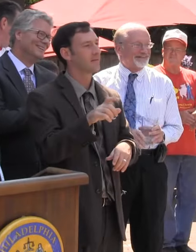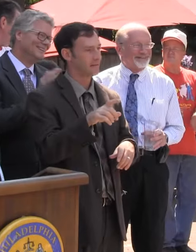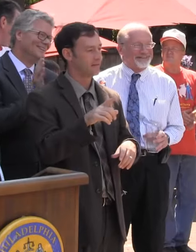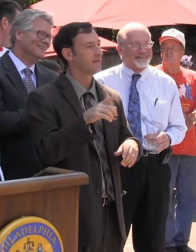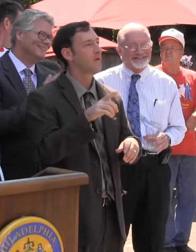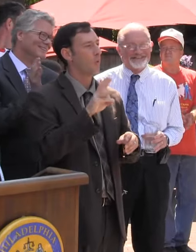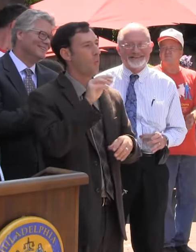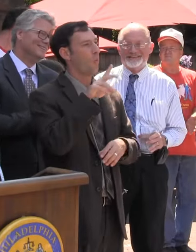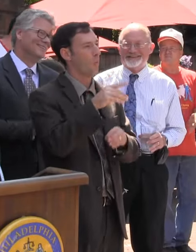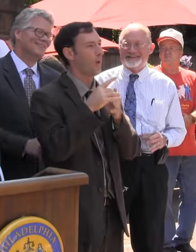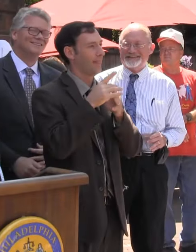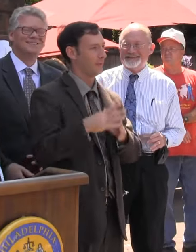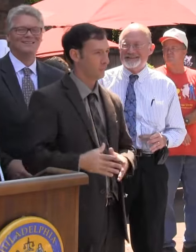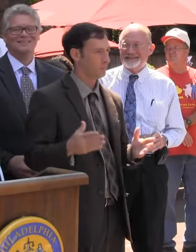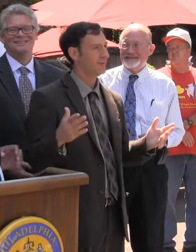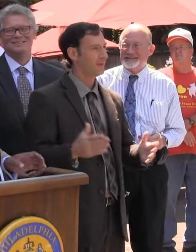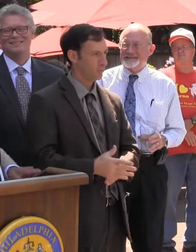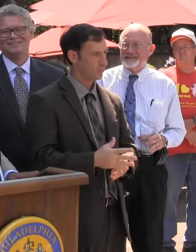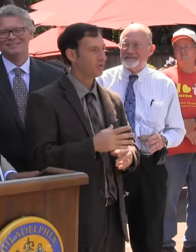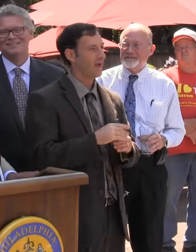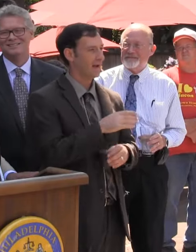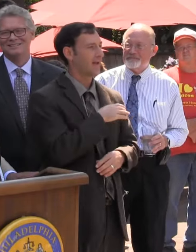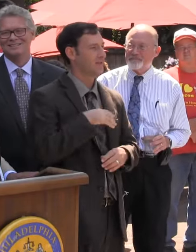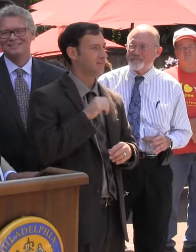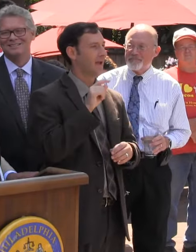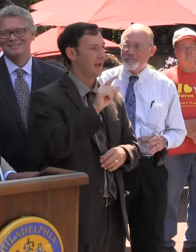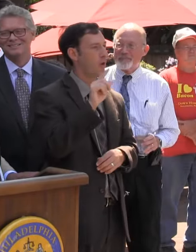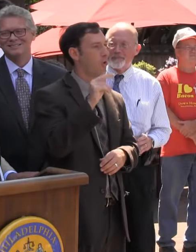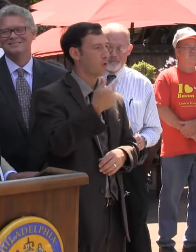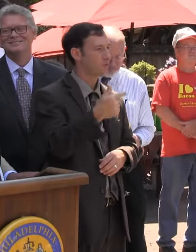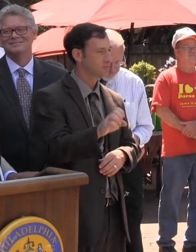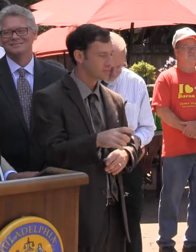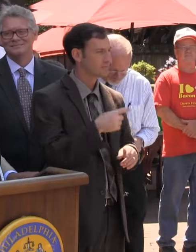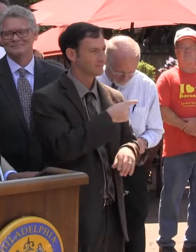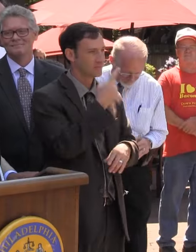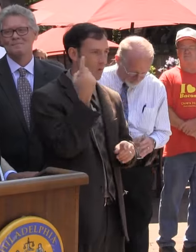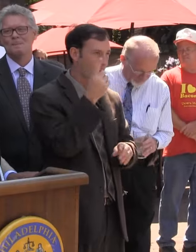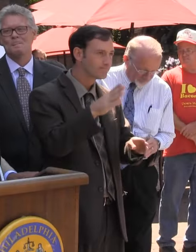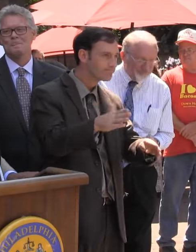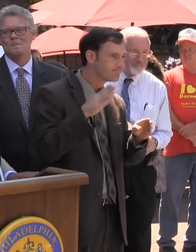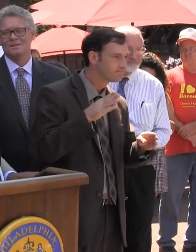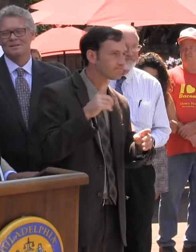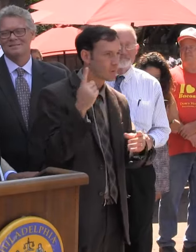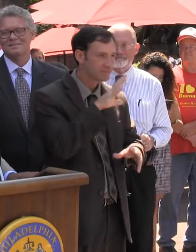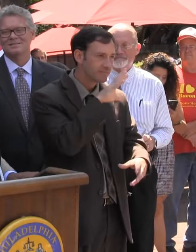and we thank him. He is always on the case, always paying attention at what's going on